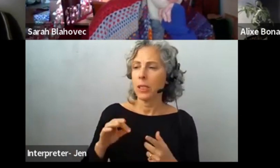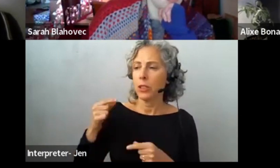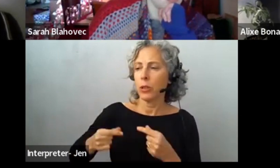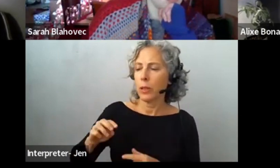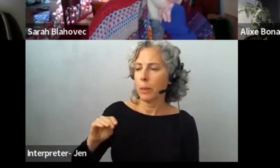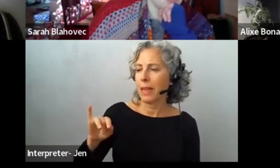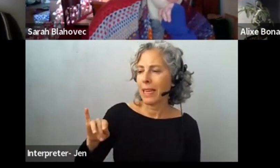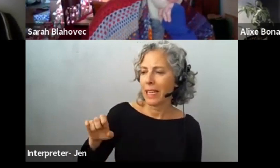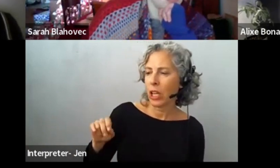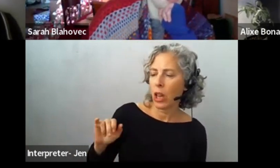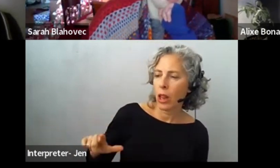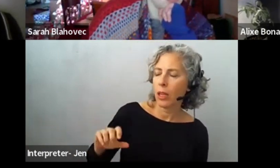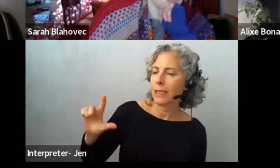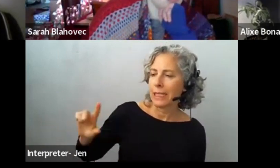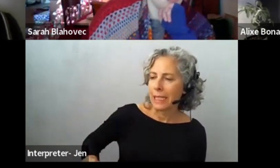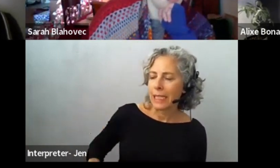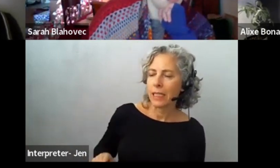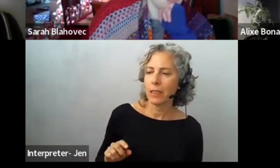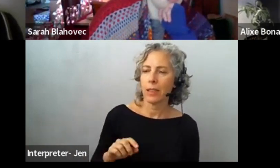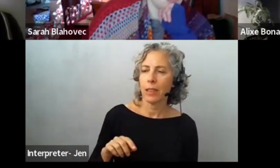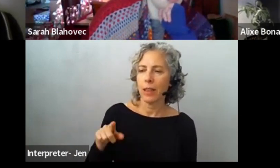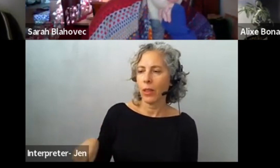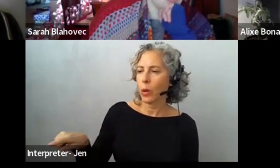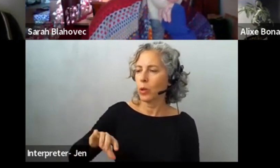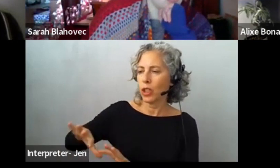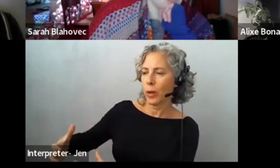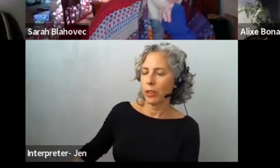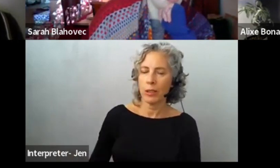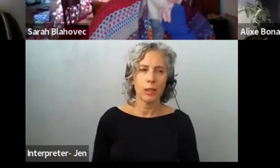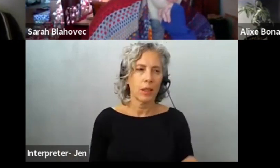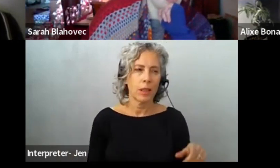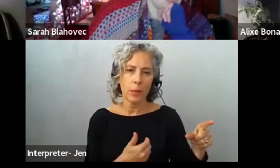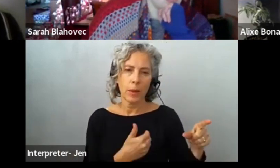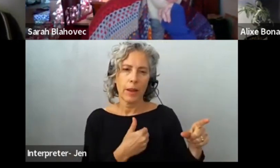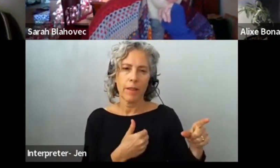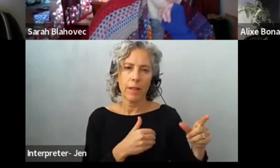and Generation Z generation, the next generation. And then we have, you know, the baby boomers